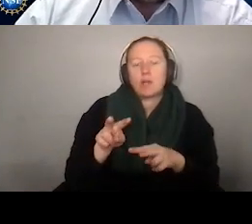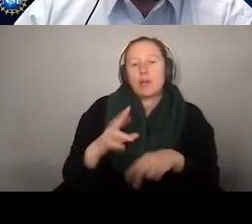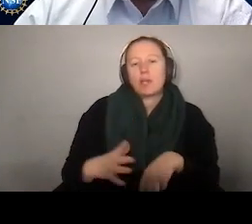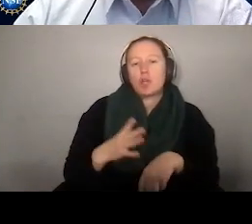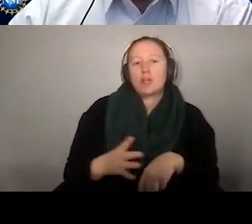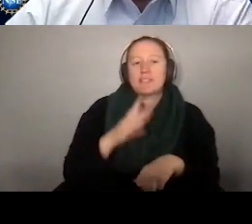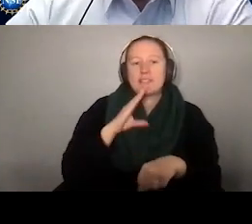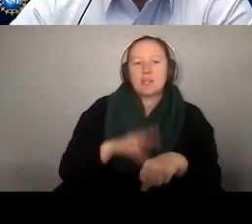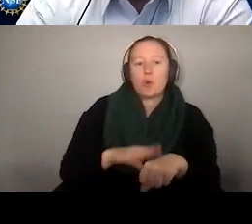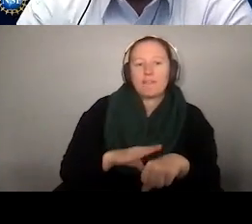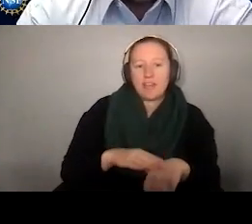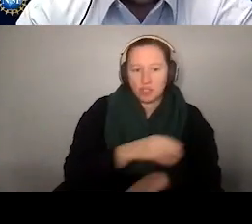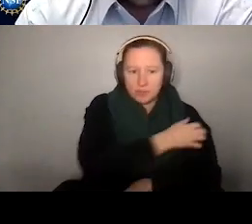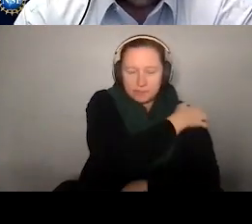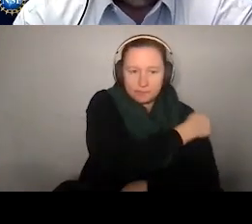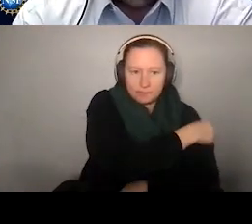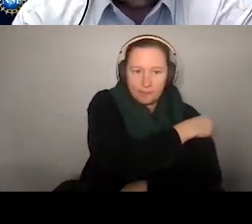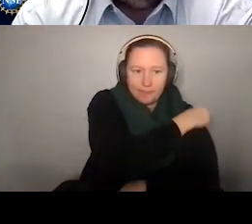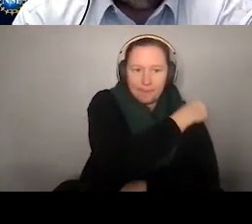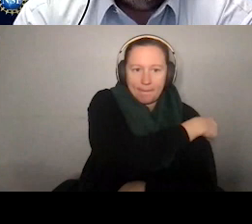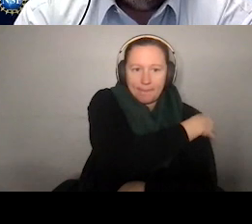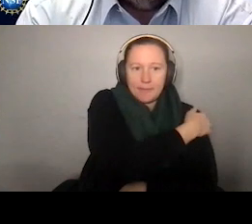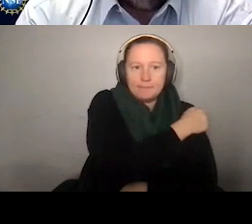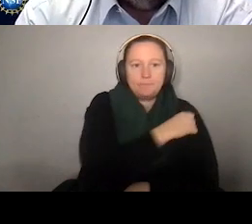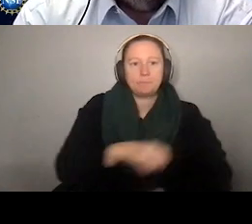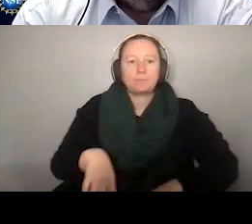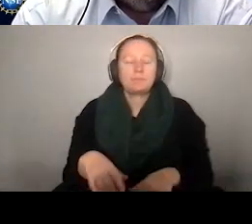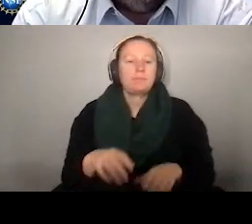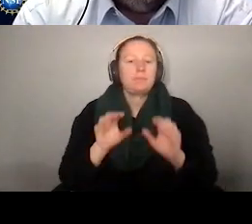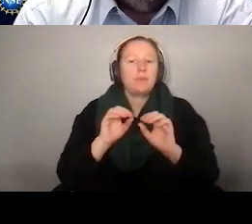To start, I'd like to share a bit about our organization and mission.